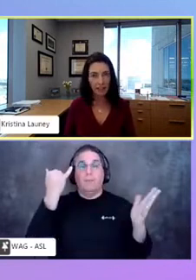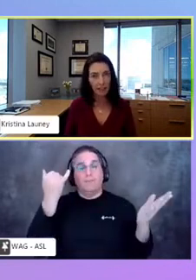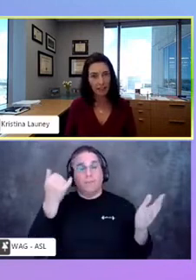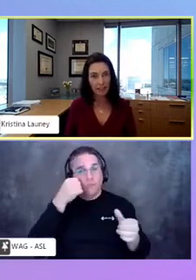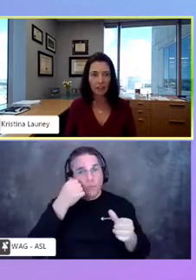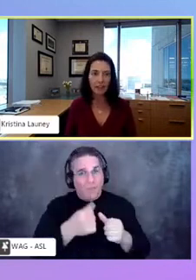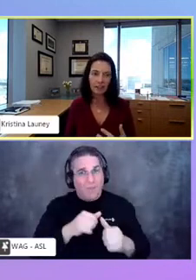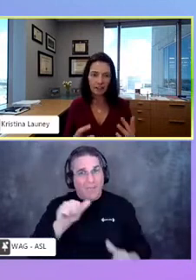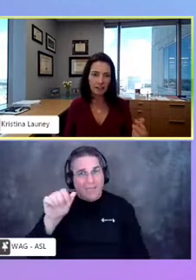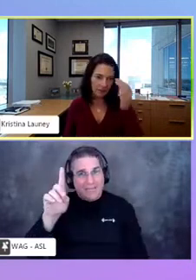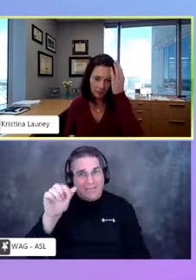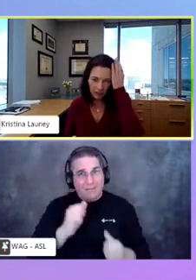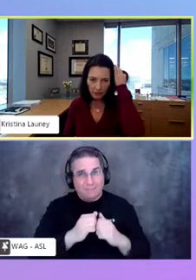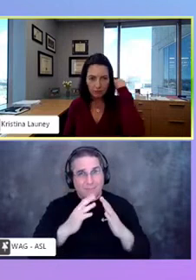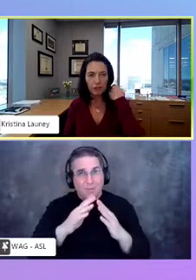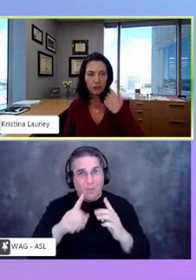about why is it their standard?